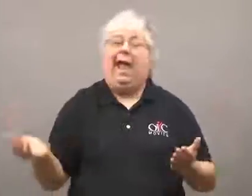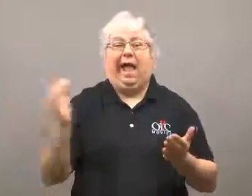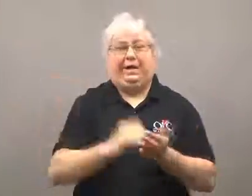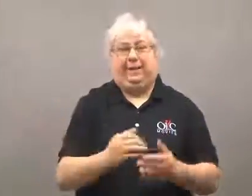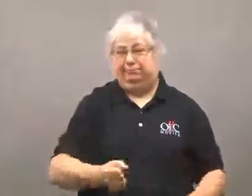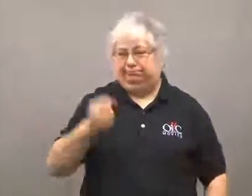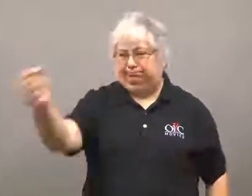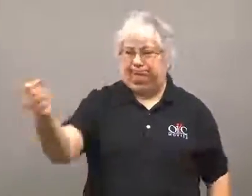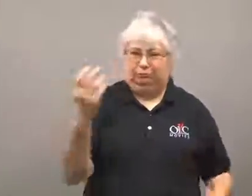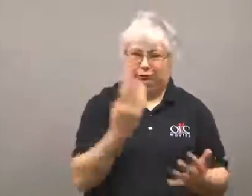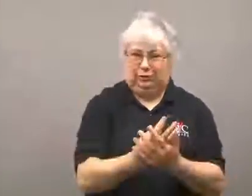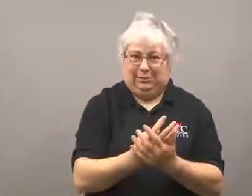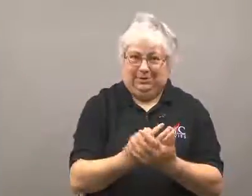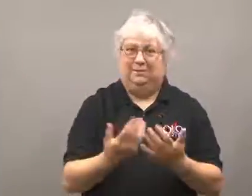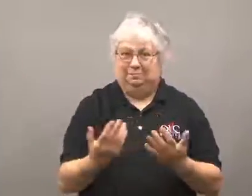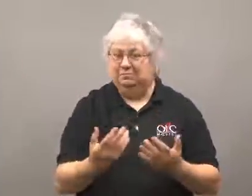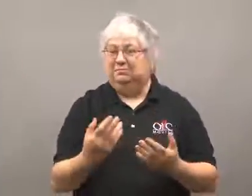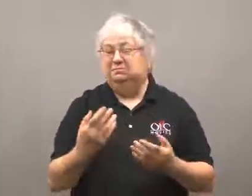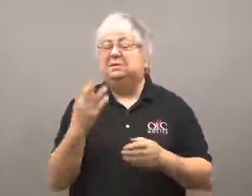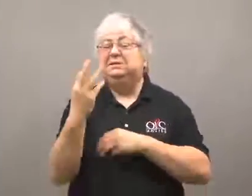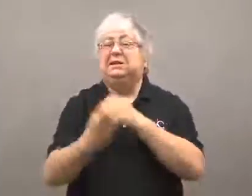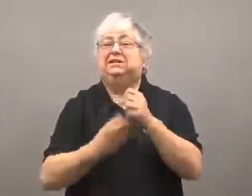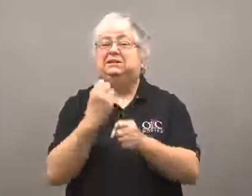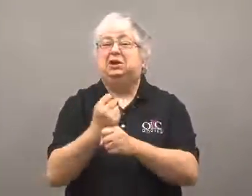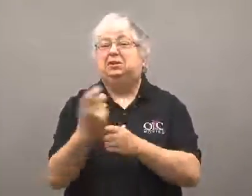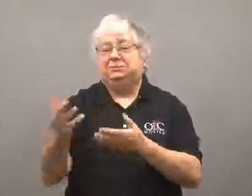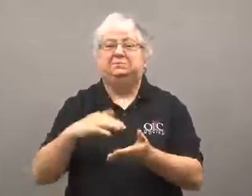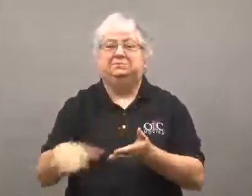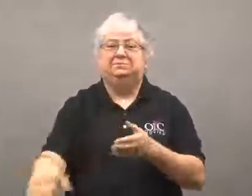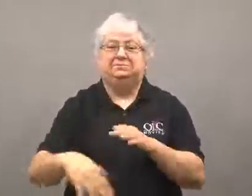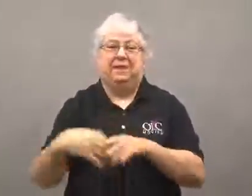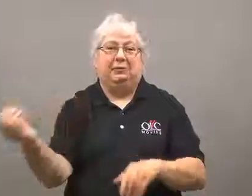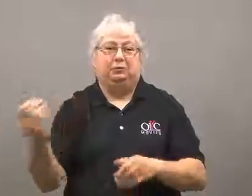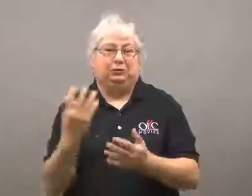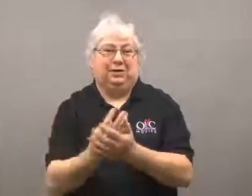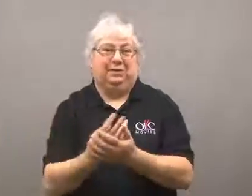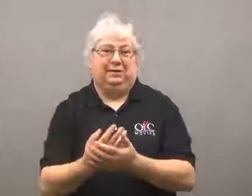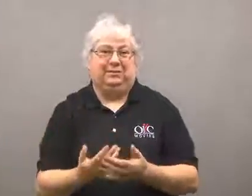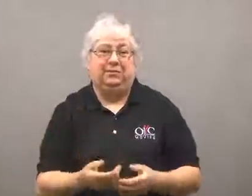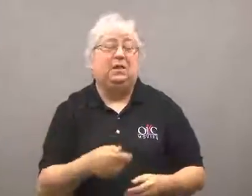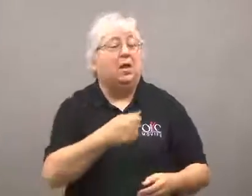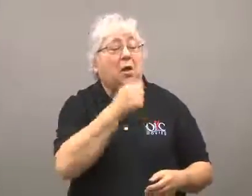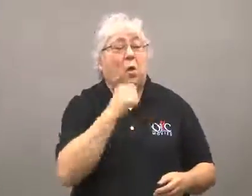He was again imprisioned, then released after serving six years.